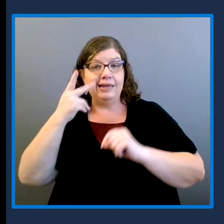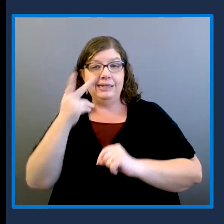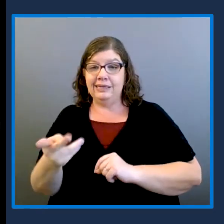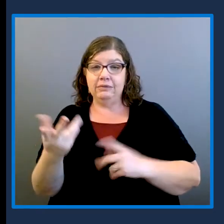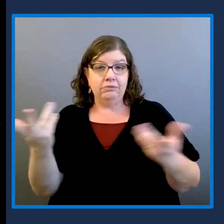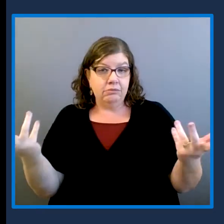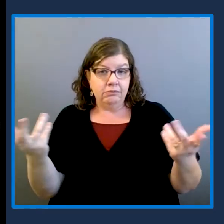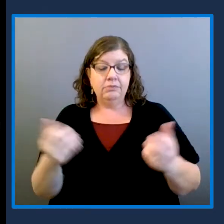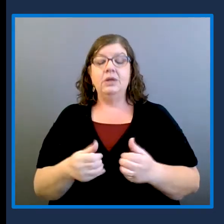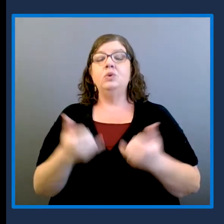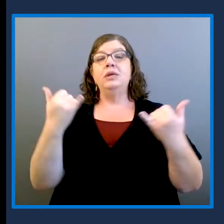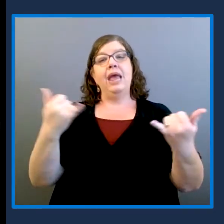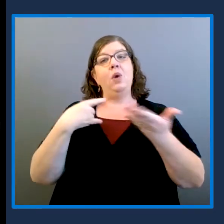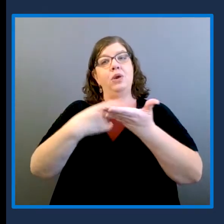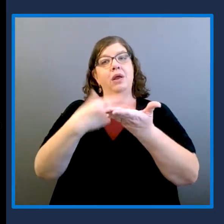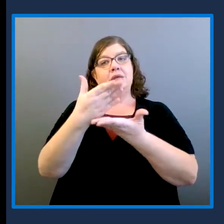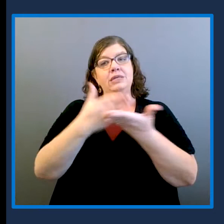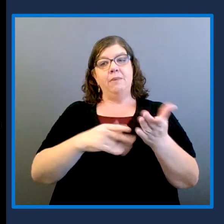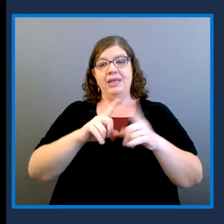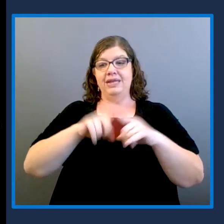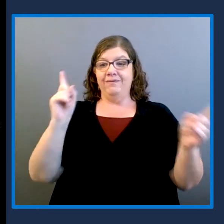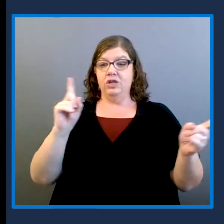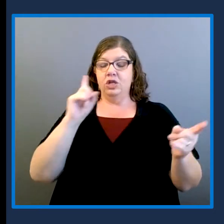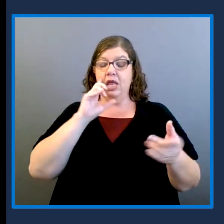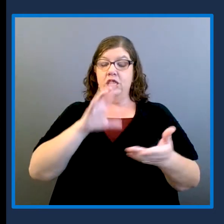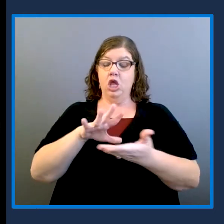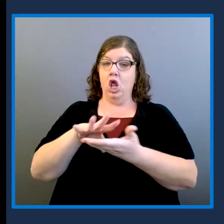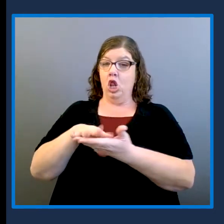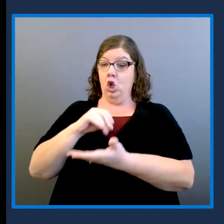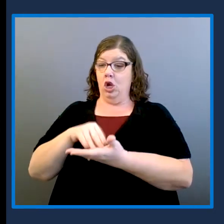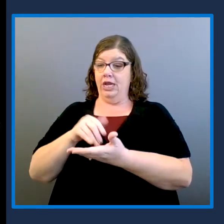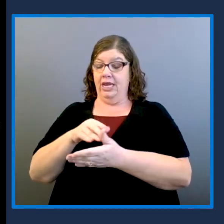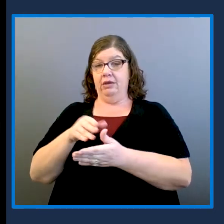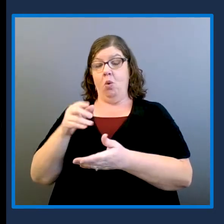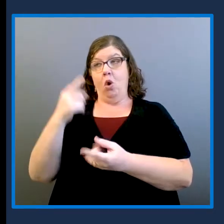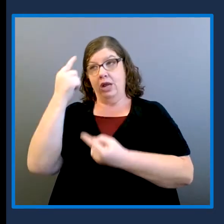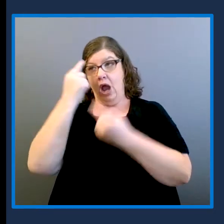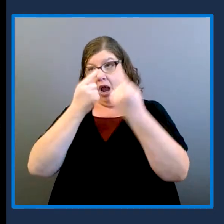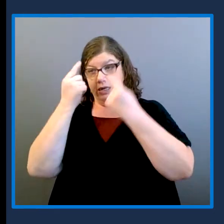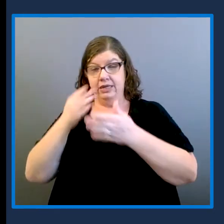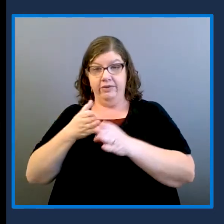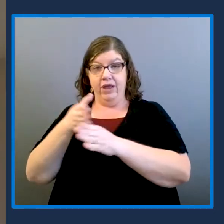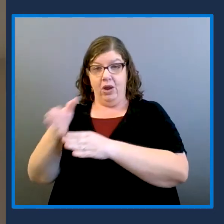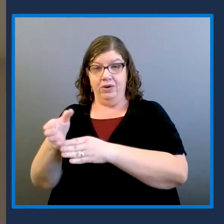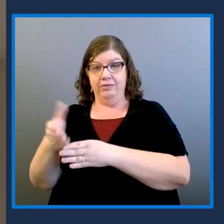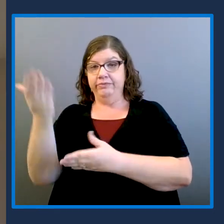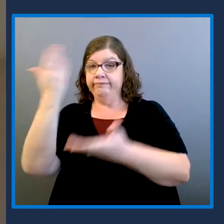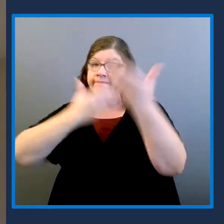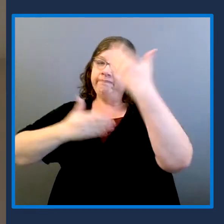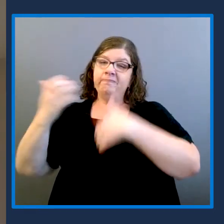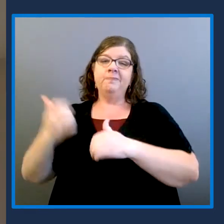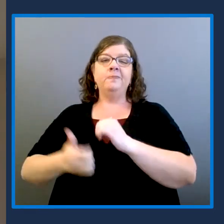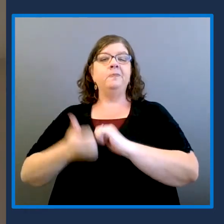talk about some of the differences that are in the learning or cognitive area they're invisible